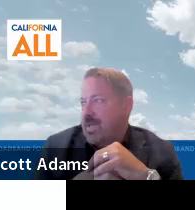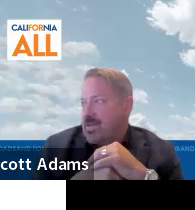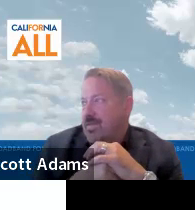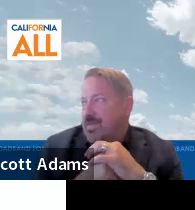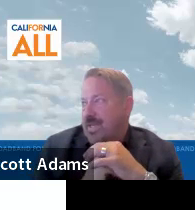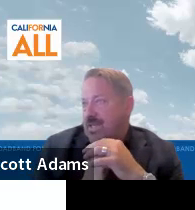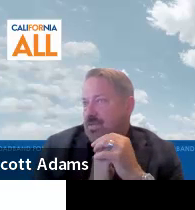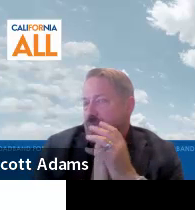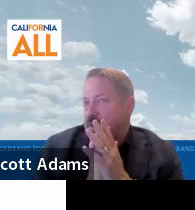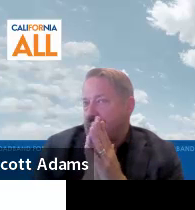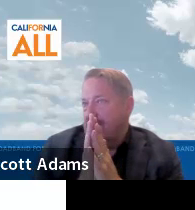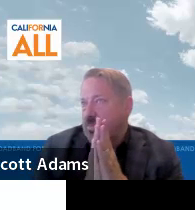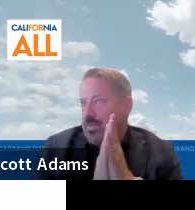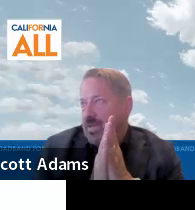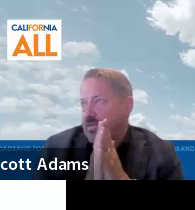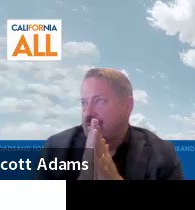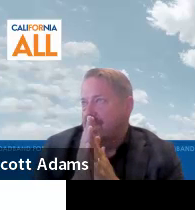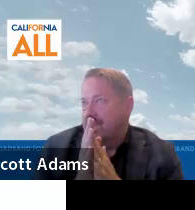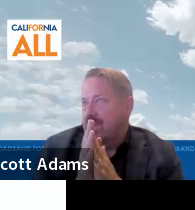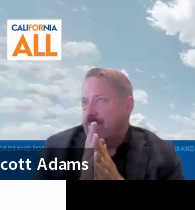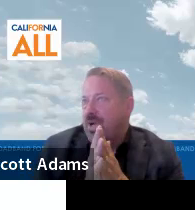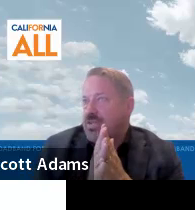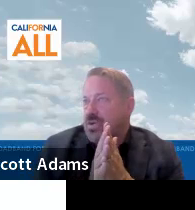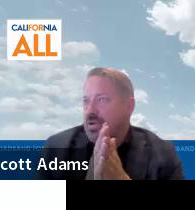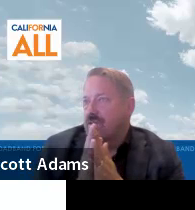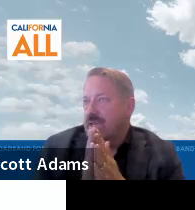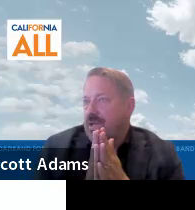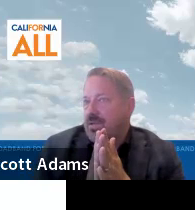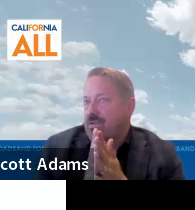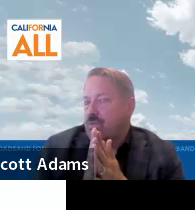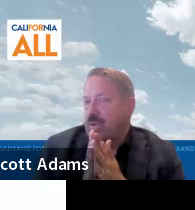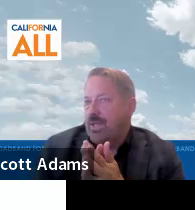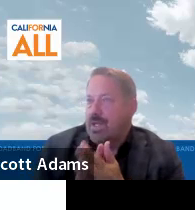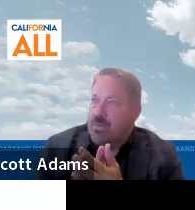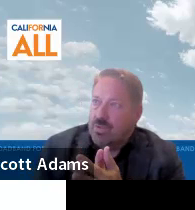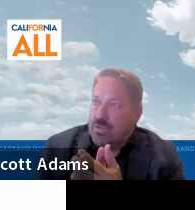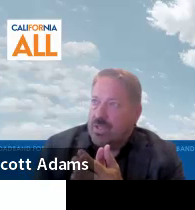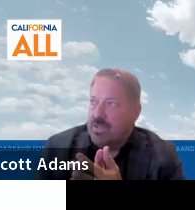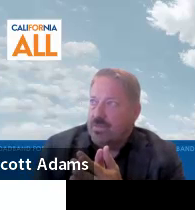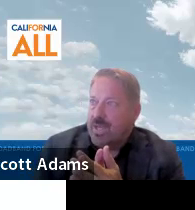Amanda, thank you for bringing up this pie chart. The way that the way that I would look at this